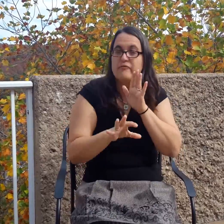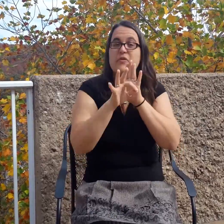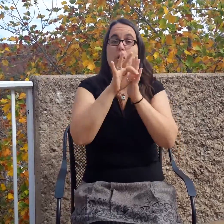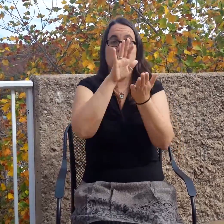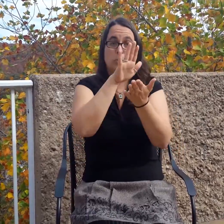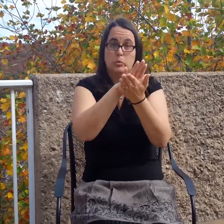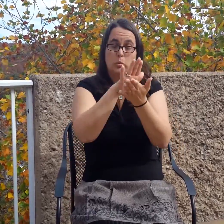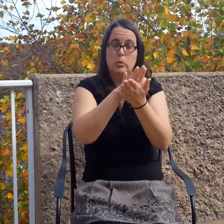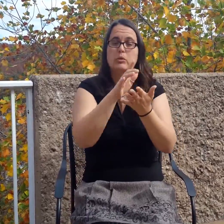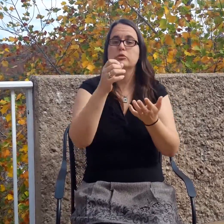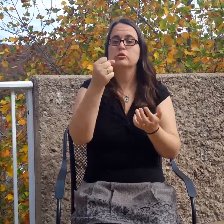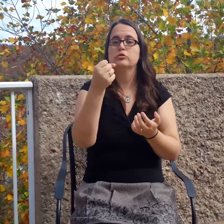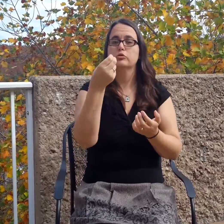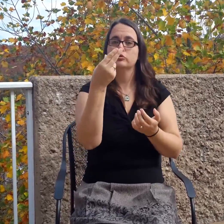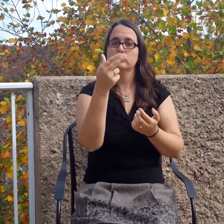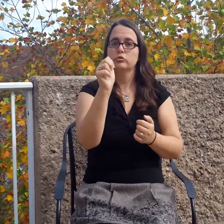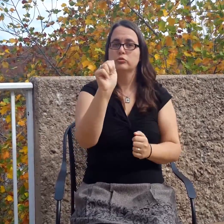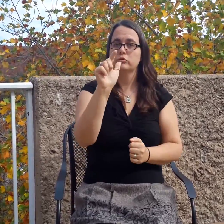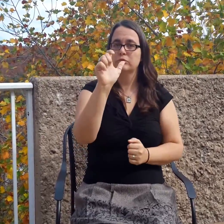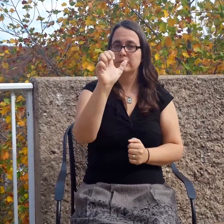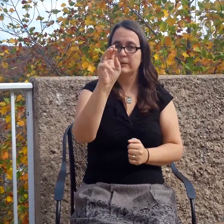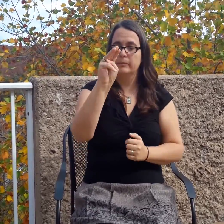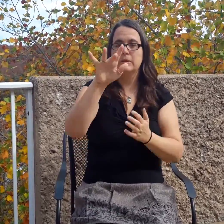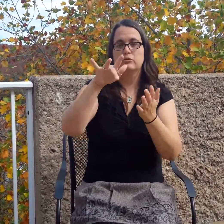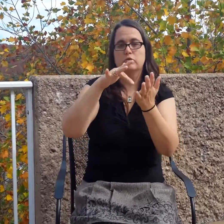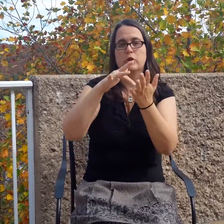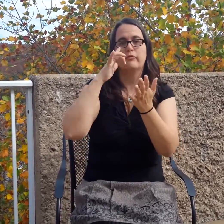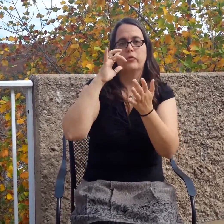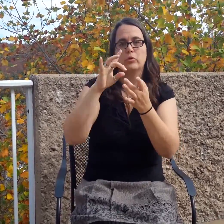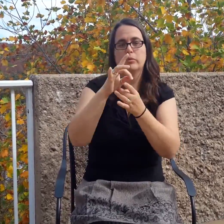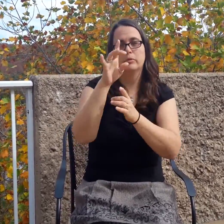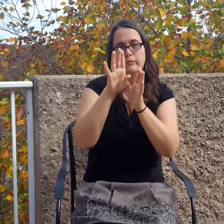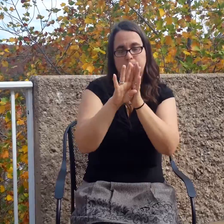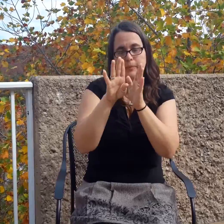and I found a school, Shalem Institute for Spiritual Formation,